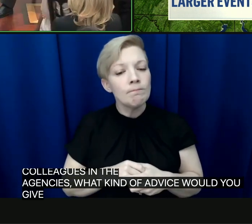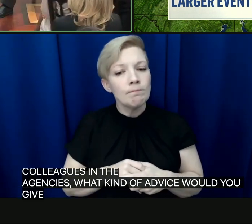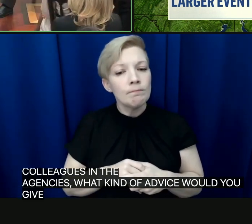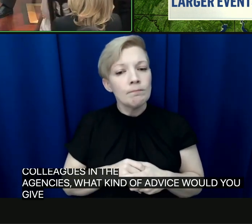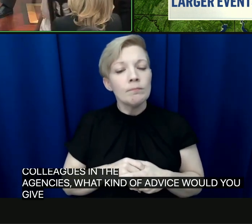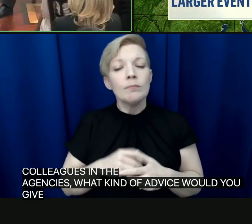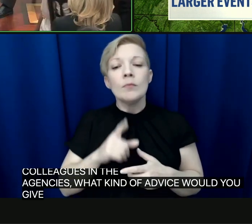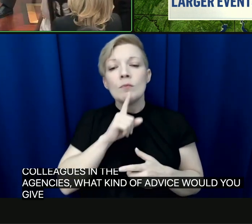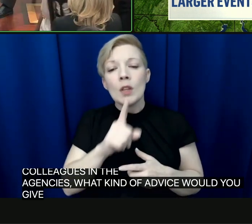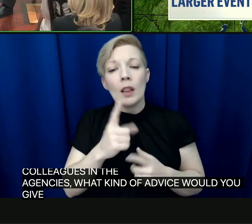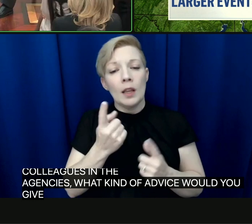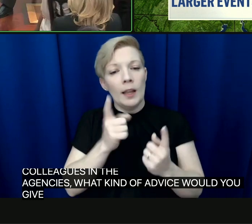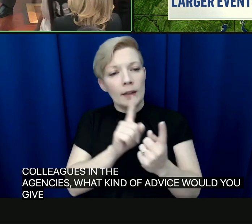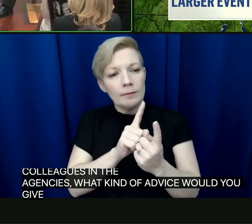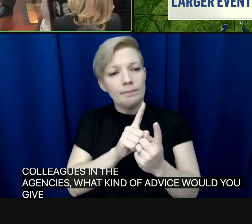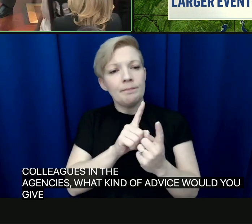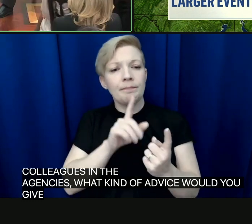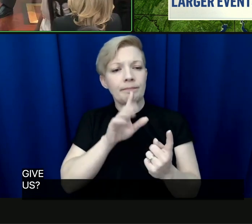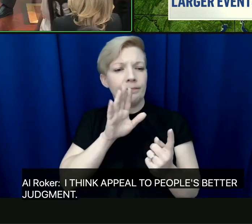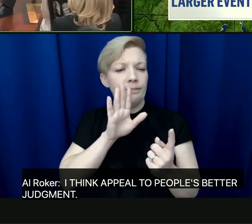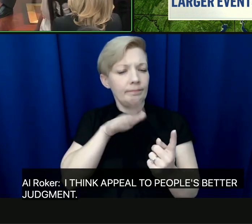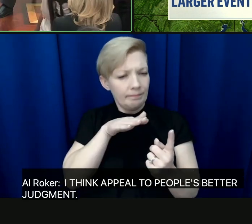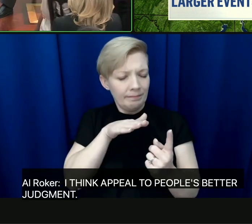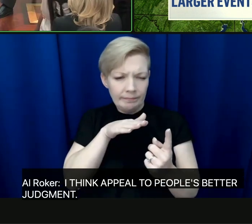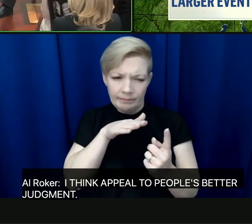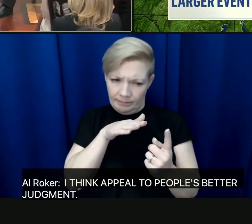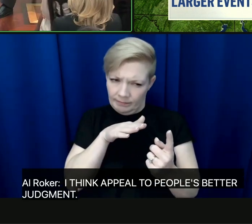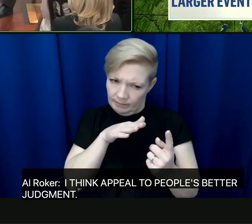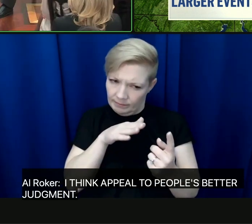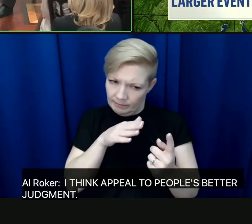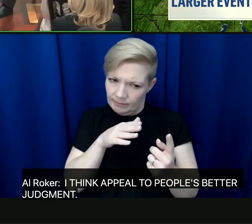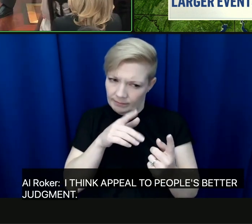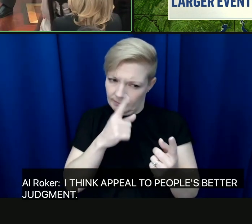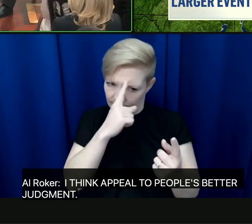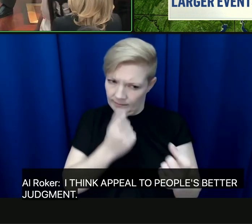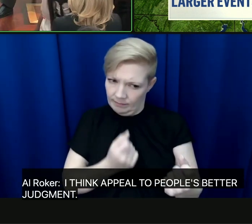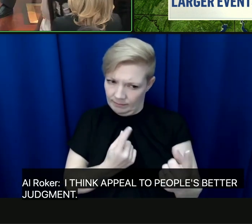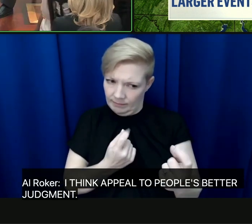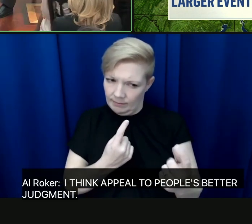You know, that that I think they know intrinsically that something is going on.